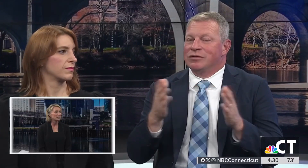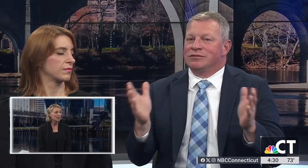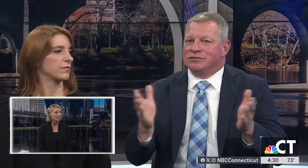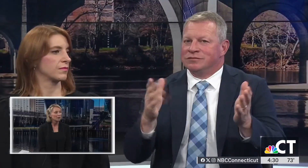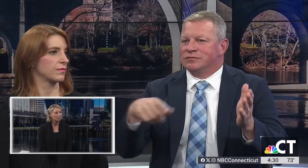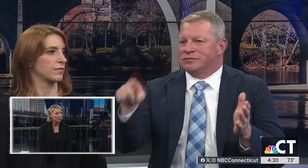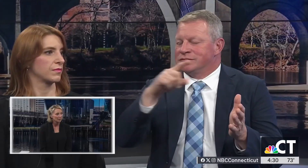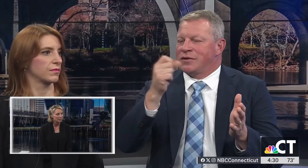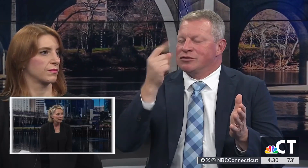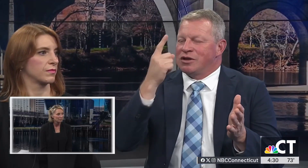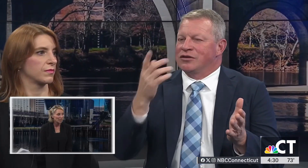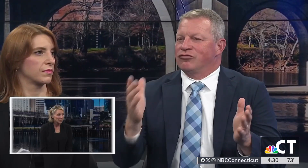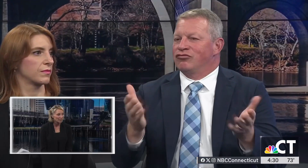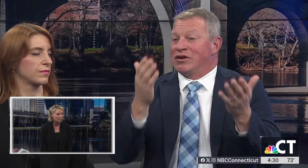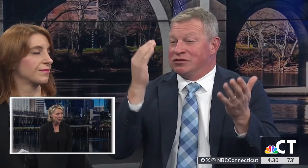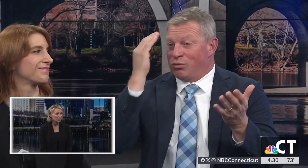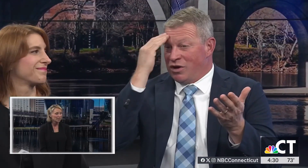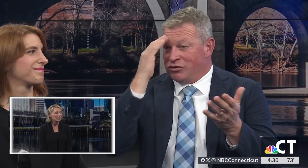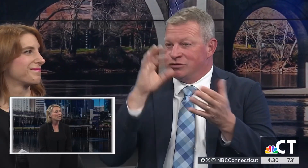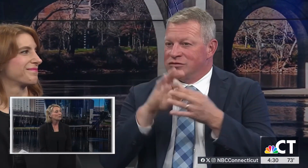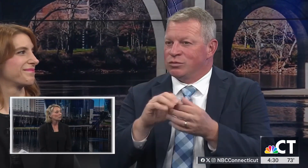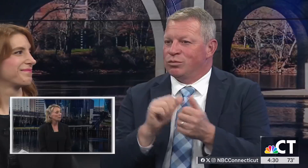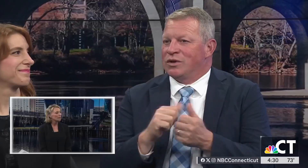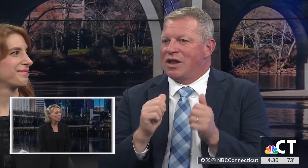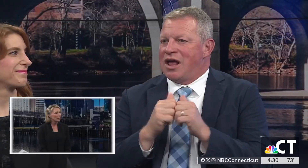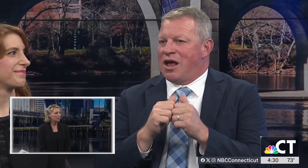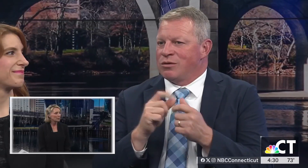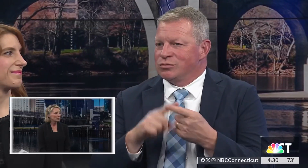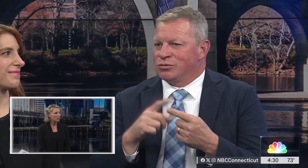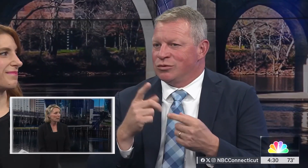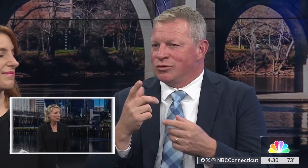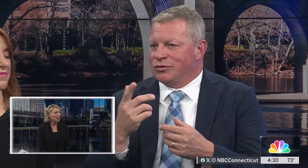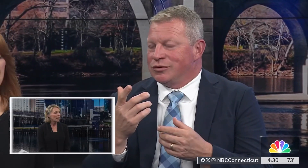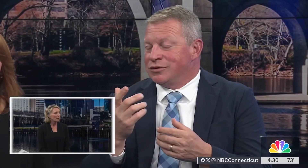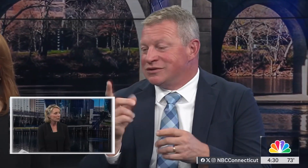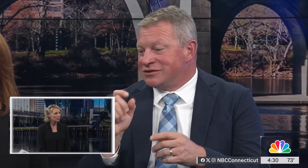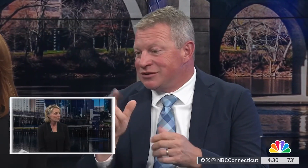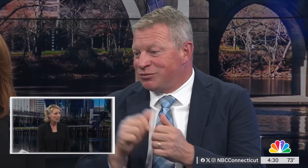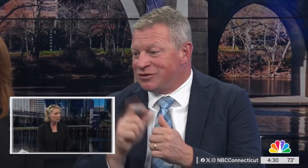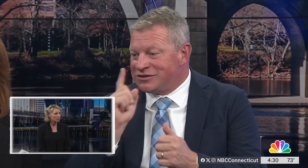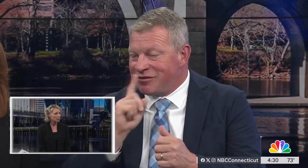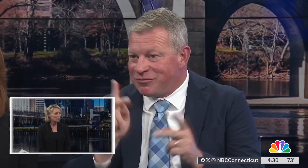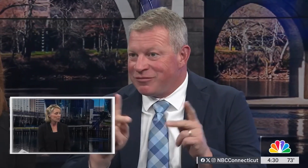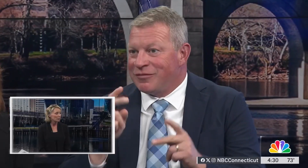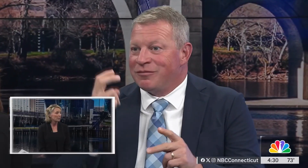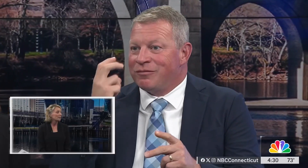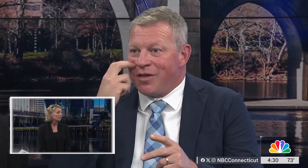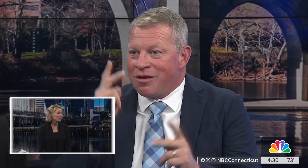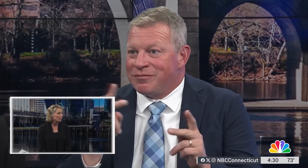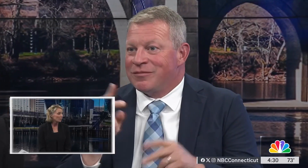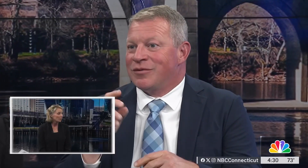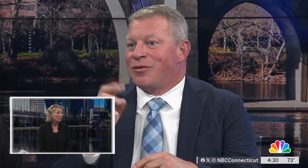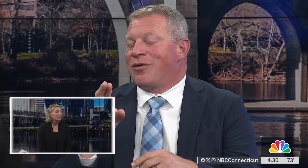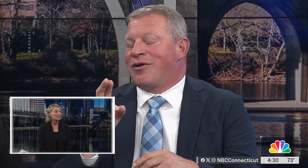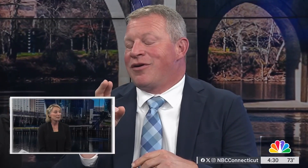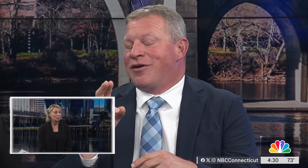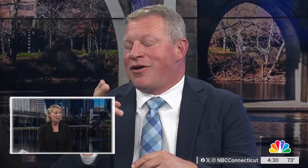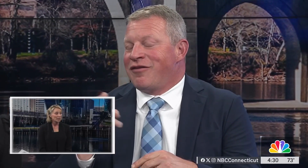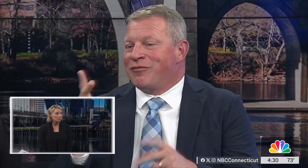American Rescue Act. And the purpose of this was to receive funds to help the deaf hard of